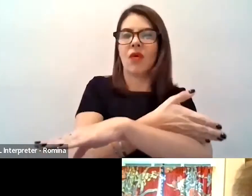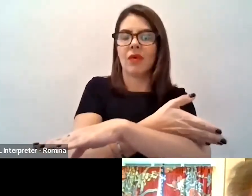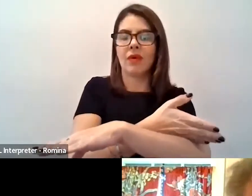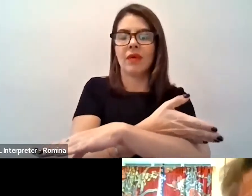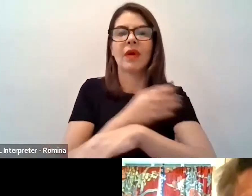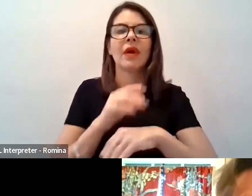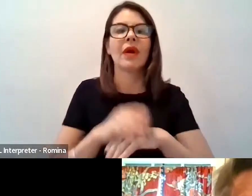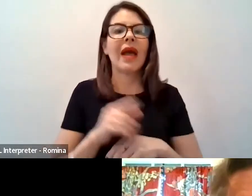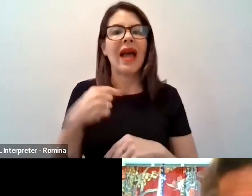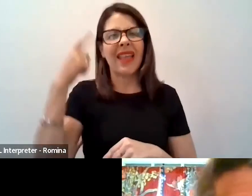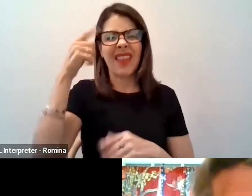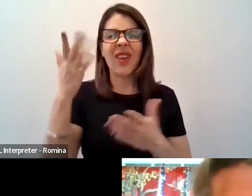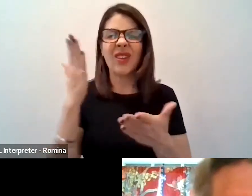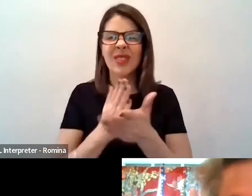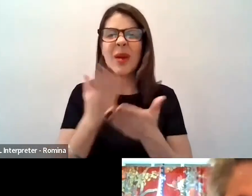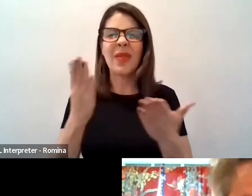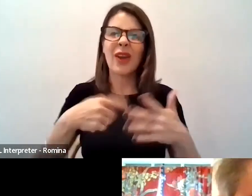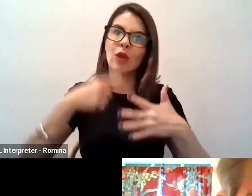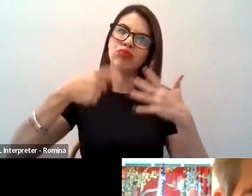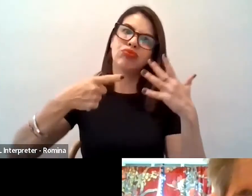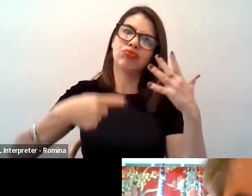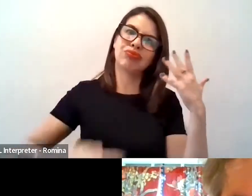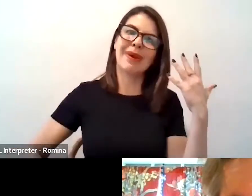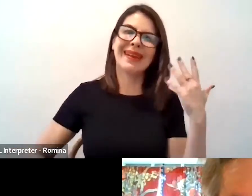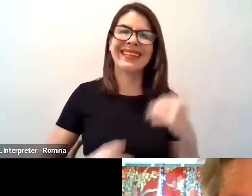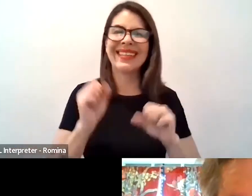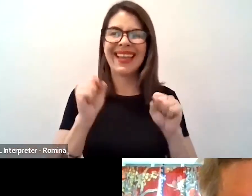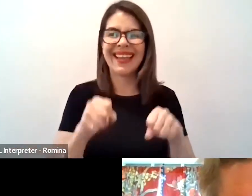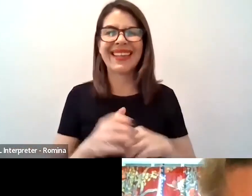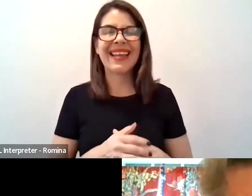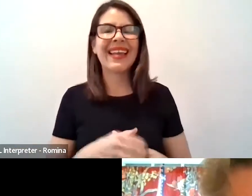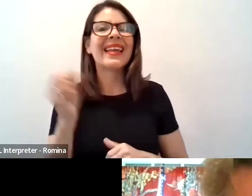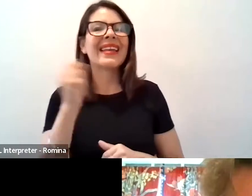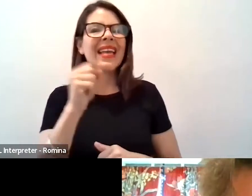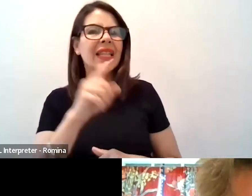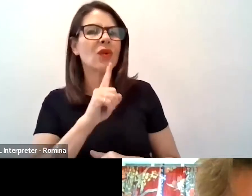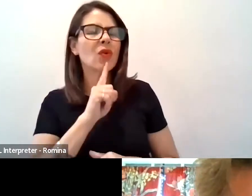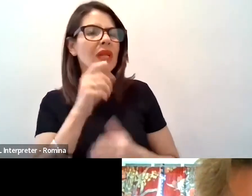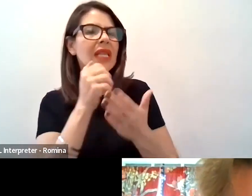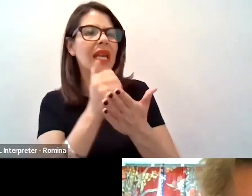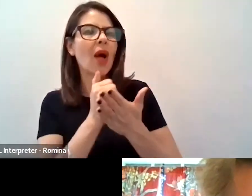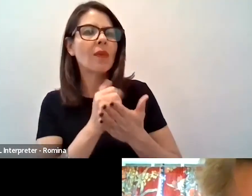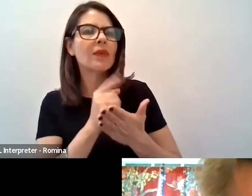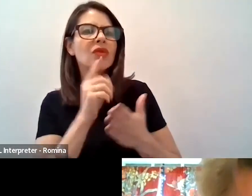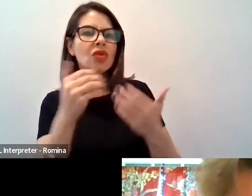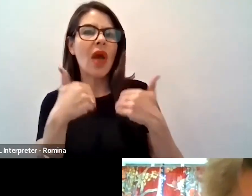I think I'll leave it there, but I can go on about that. [Ben Whitehair] Well, I I think it's really helpful to have a reminder of all